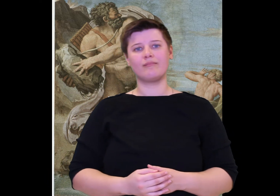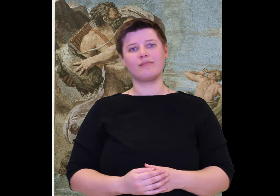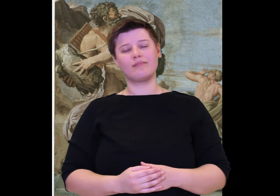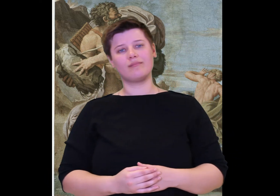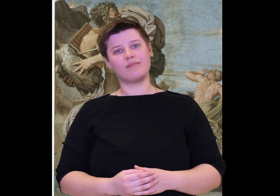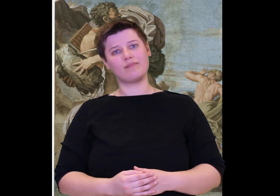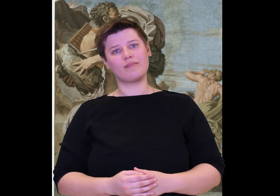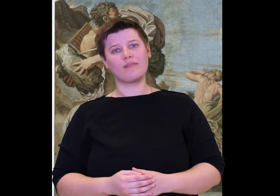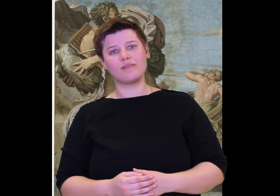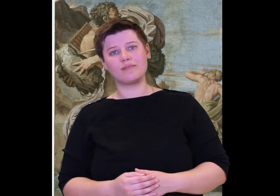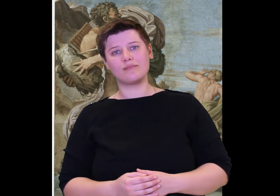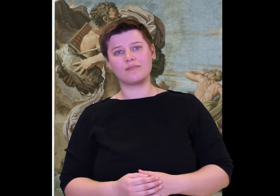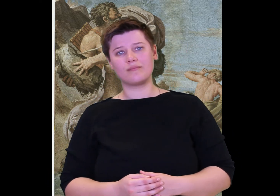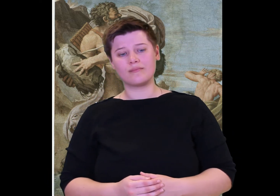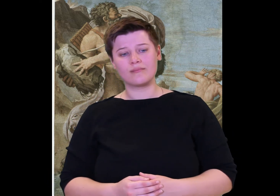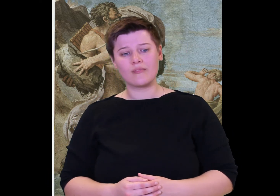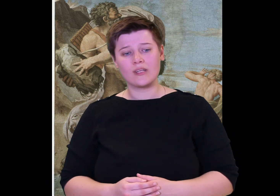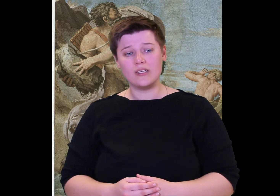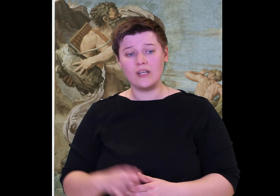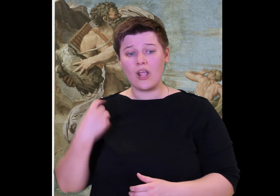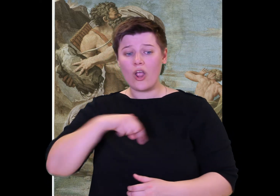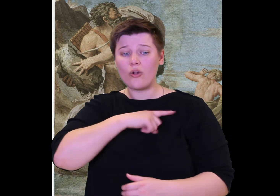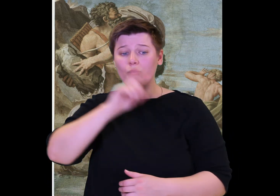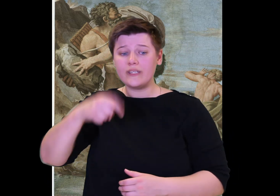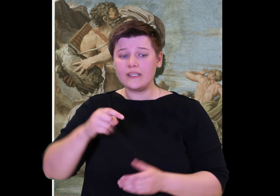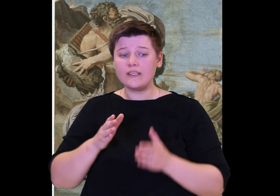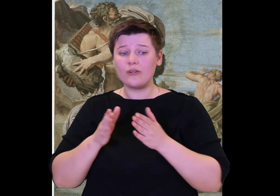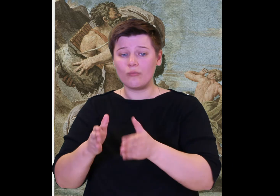dark ship and told my men,